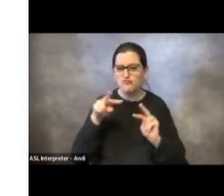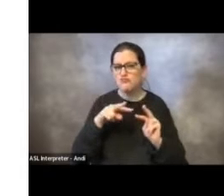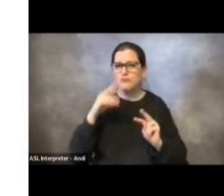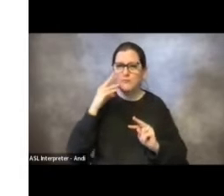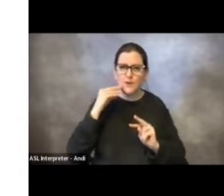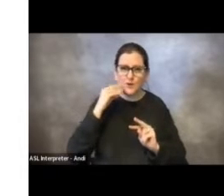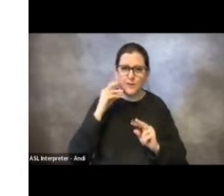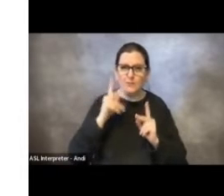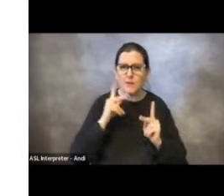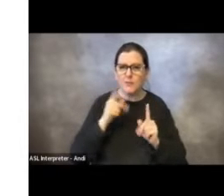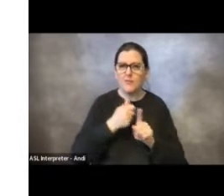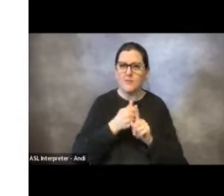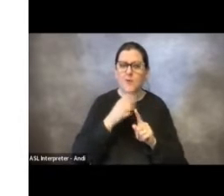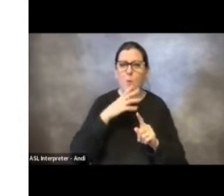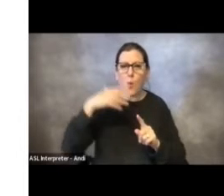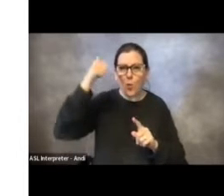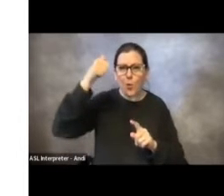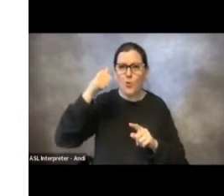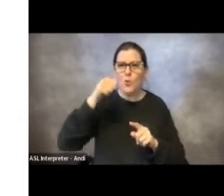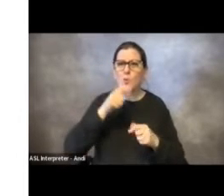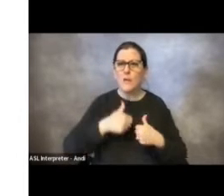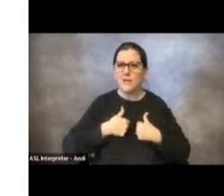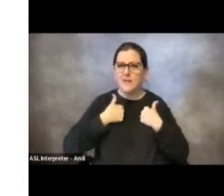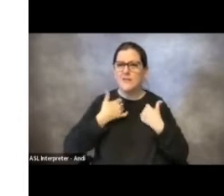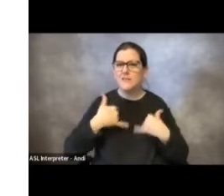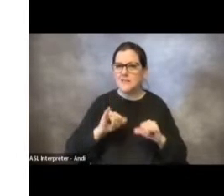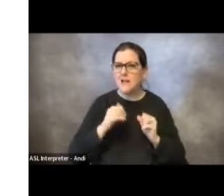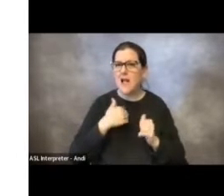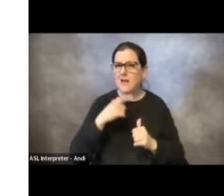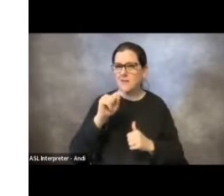of older adults living with traumatic brain injury as as